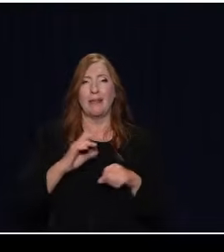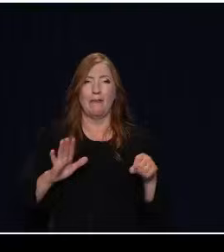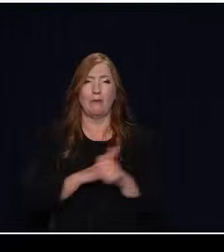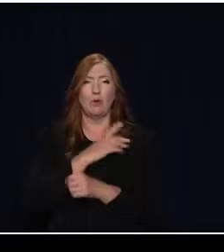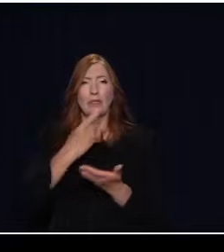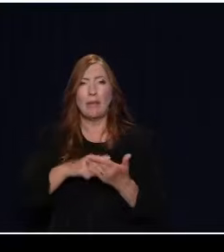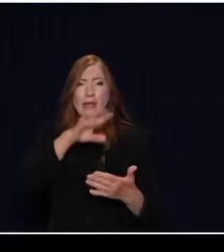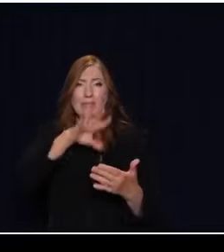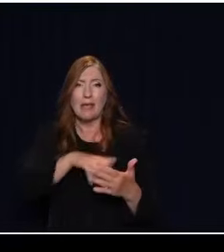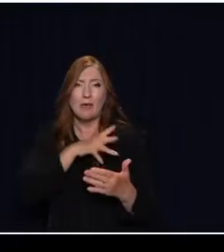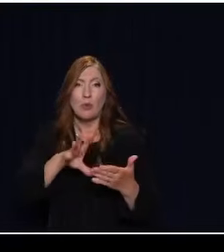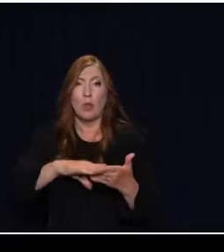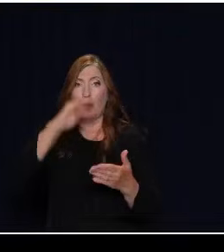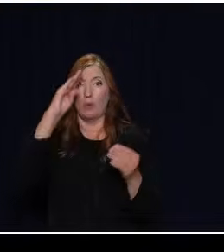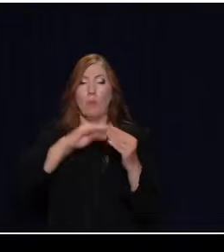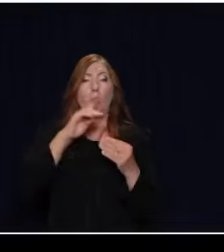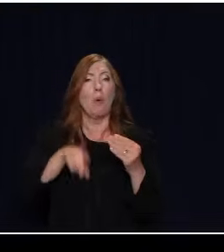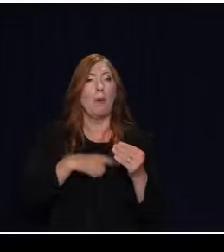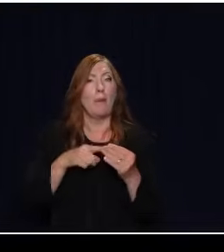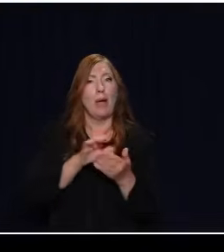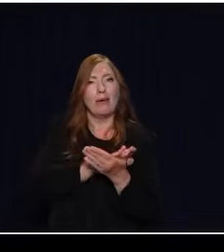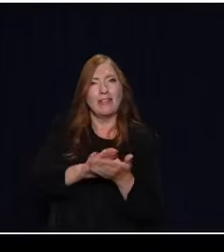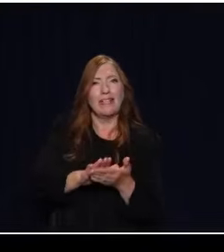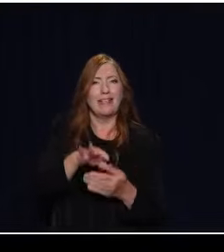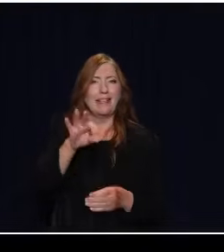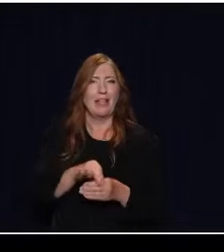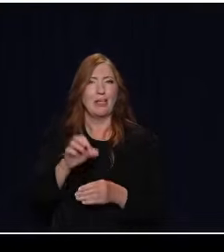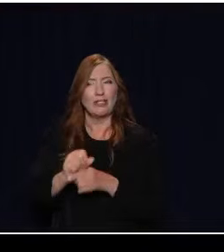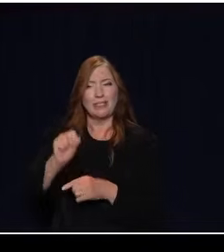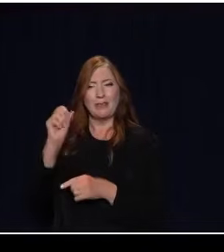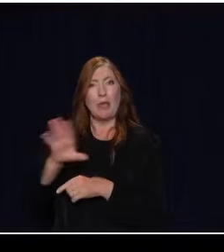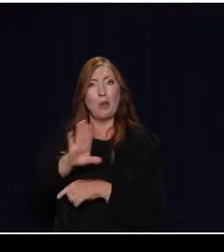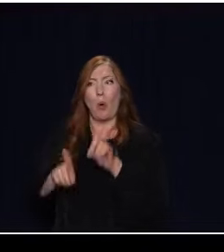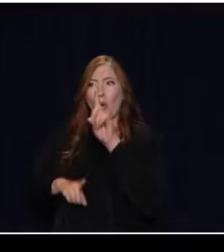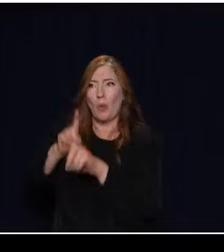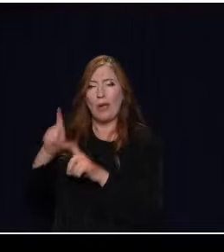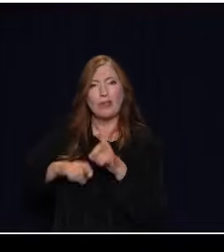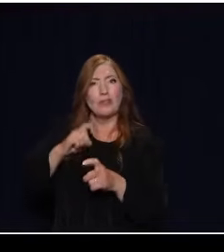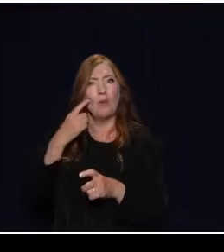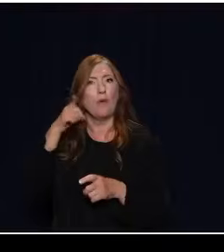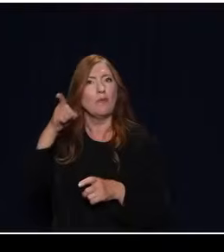UPCOMING DEBATES AND WHERE YOU CAN FIND THEM ON TV, RADIO AND